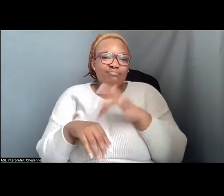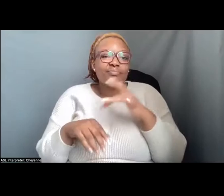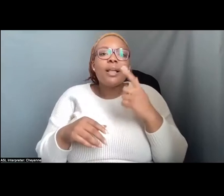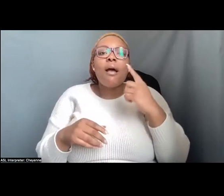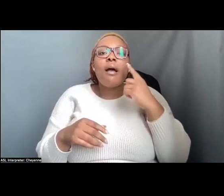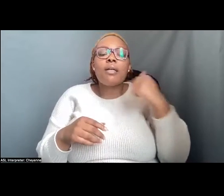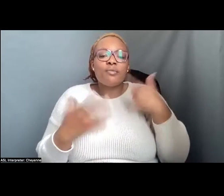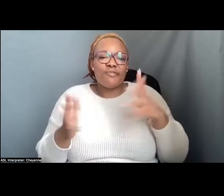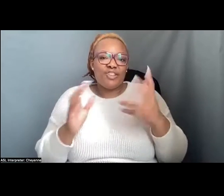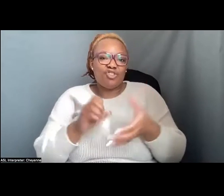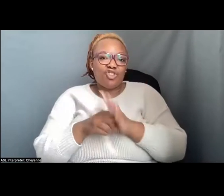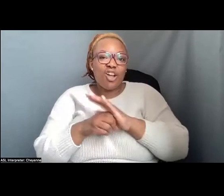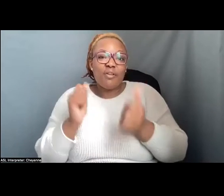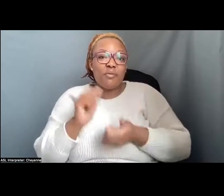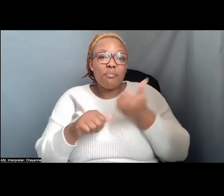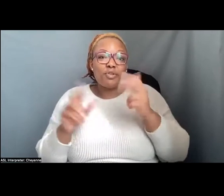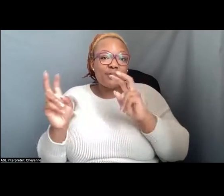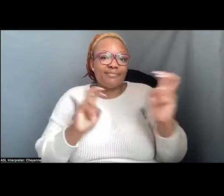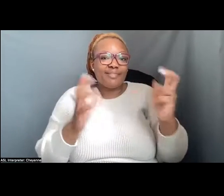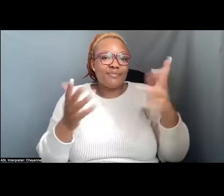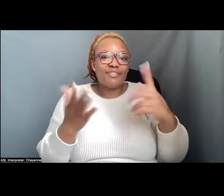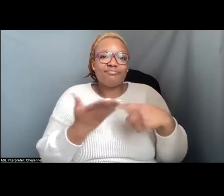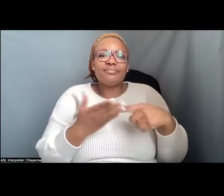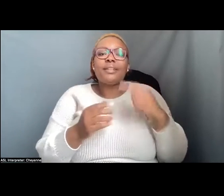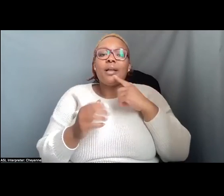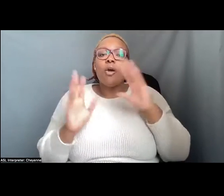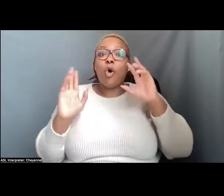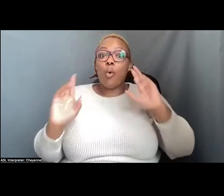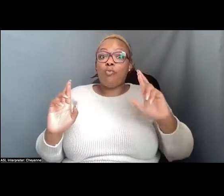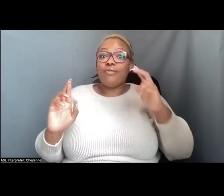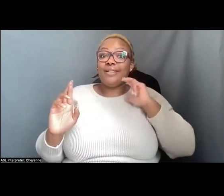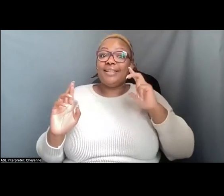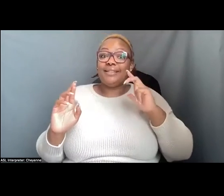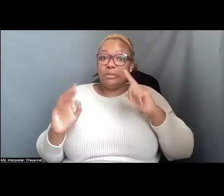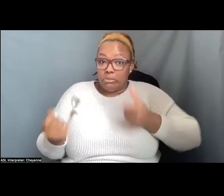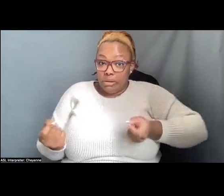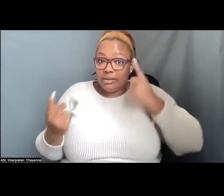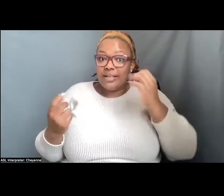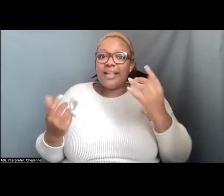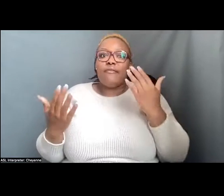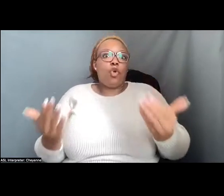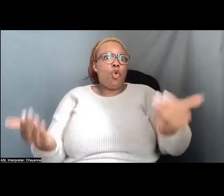I think we have really covered most of it here. Hopefully it's been intelligible. If not, you can review the video.